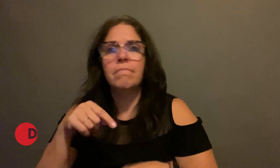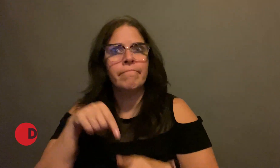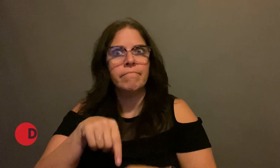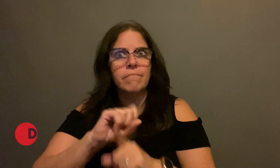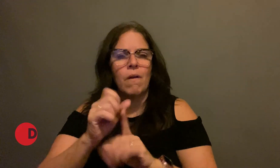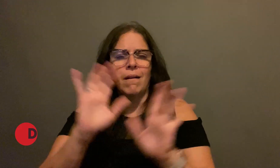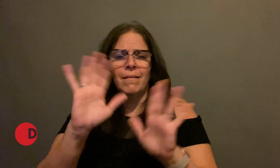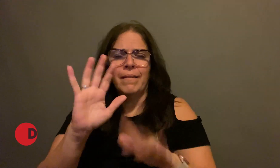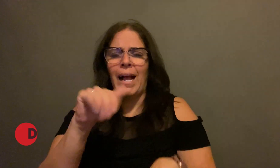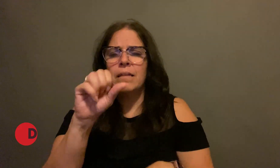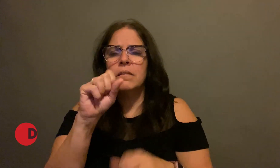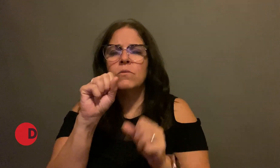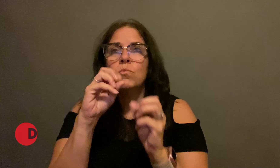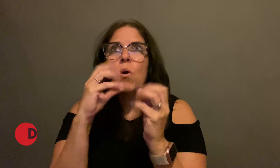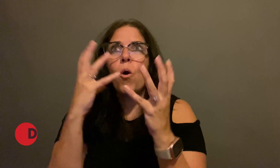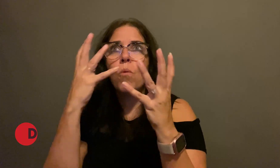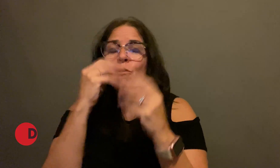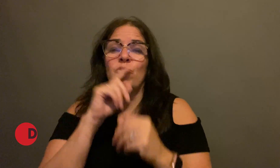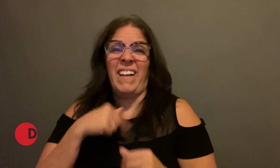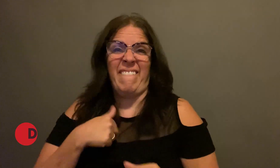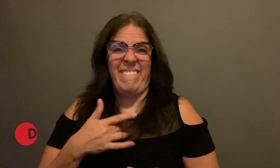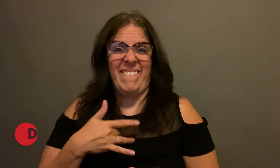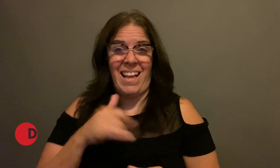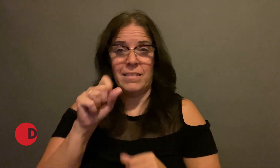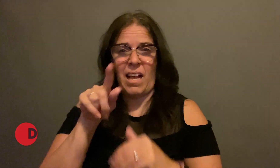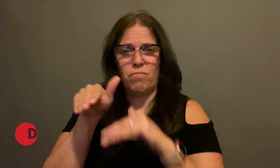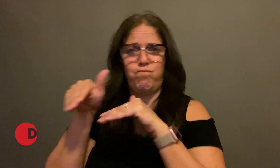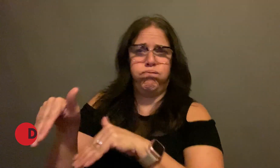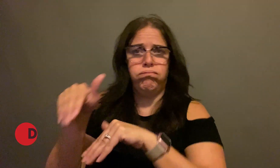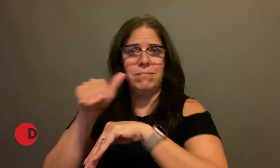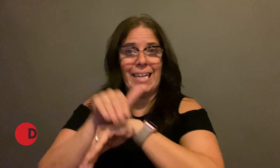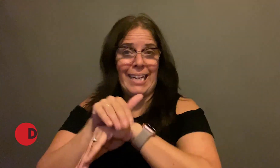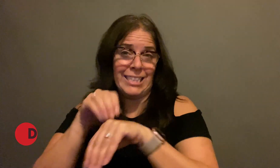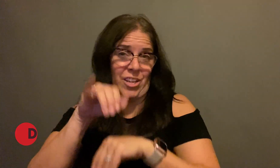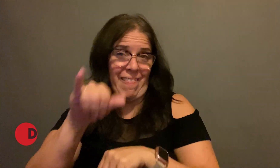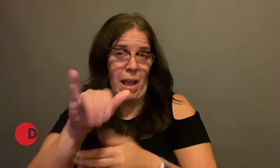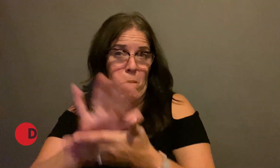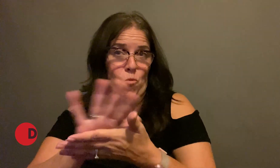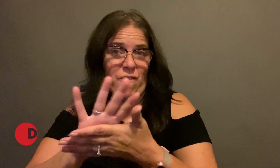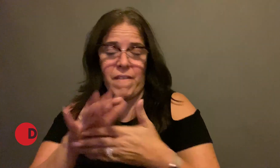proficient in ASL. These often become barriers. But in this situation, the ASL